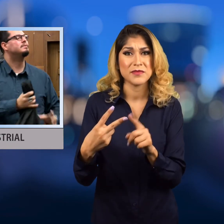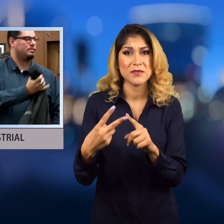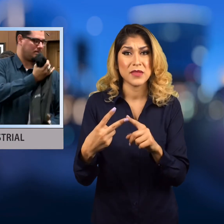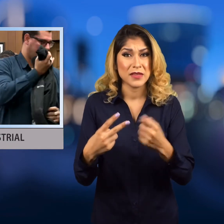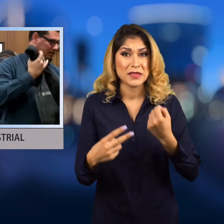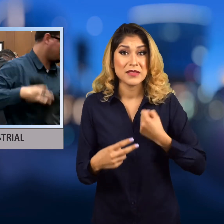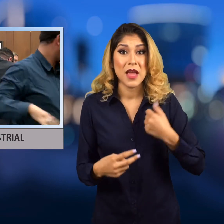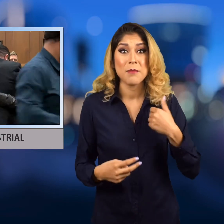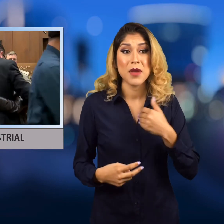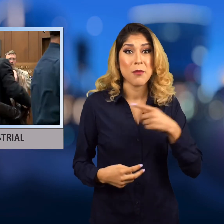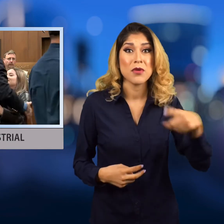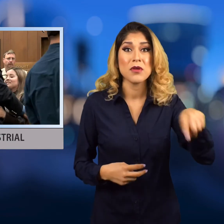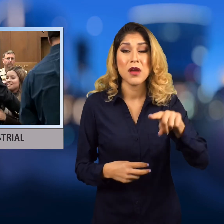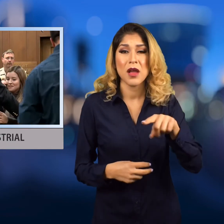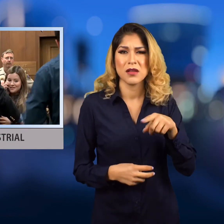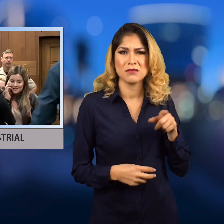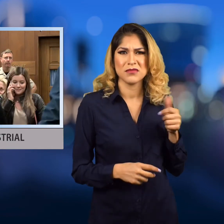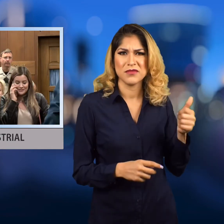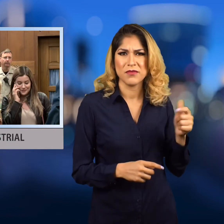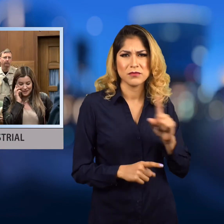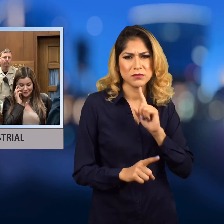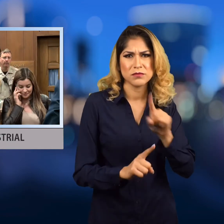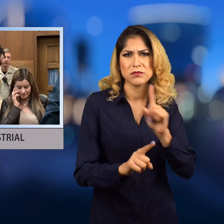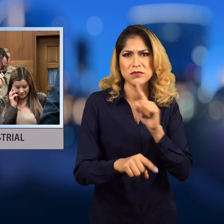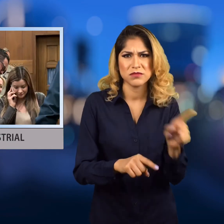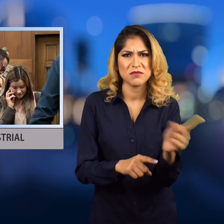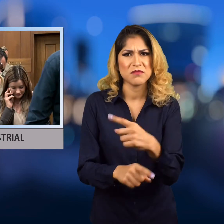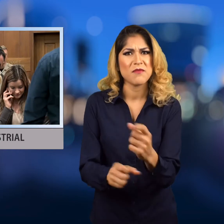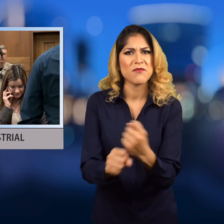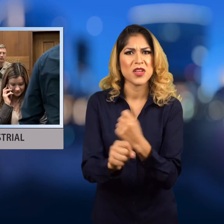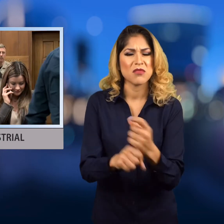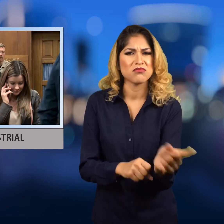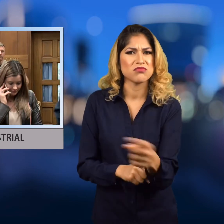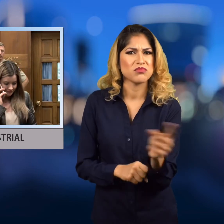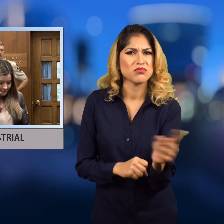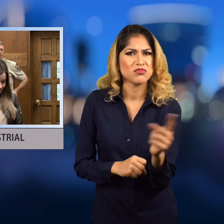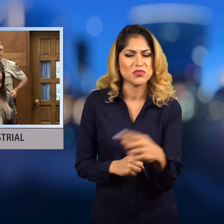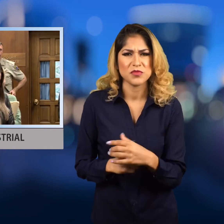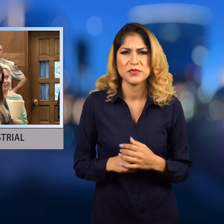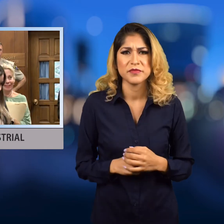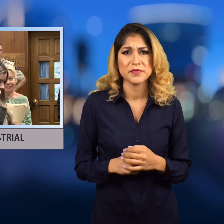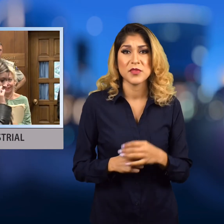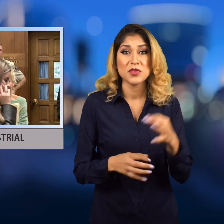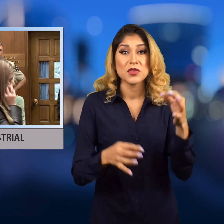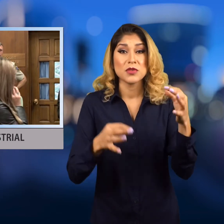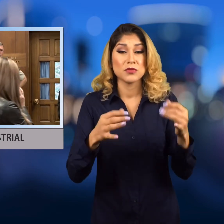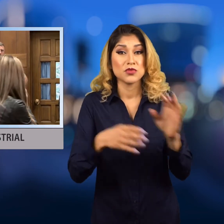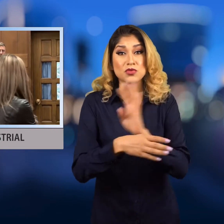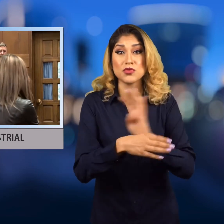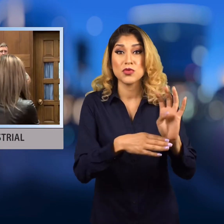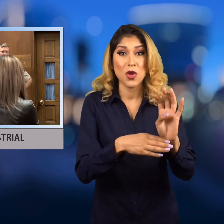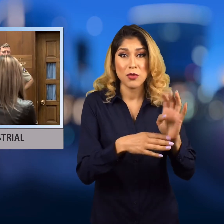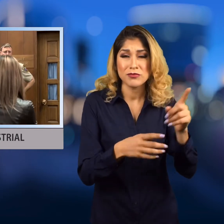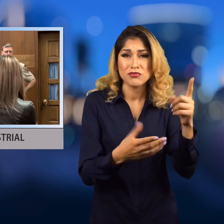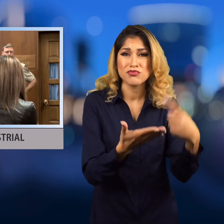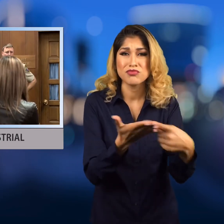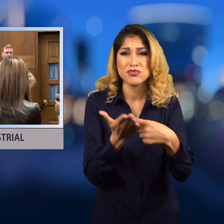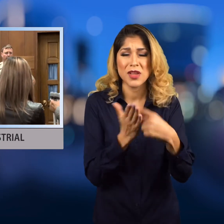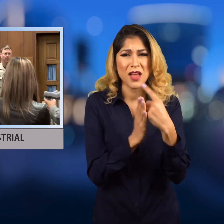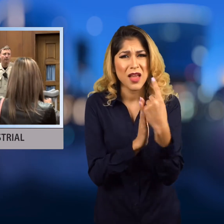directing the actions of a criminal gang. After hours of deliberation the jury